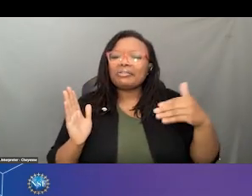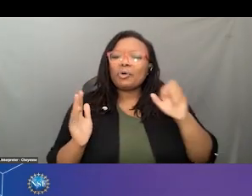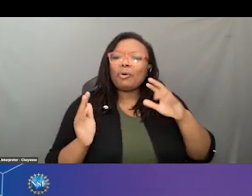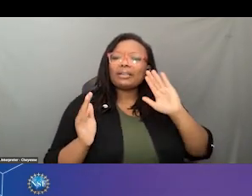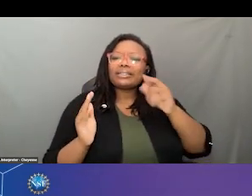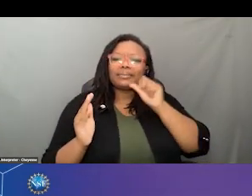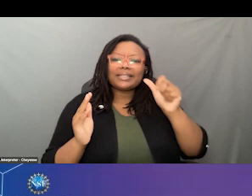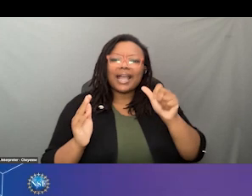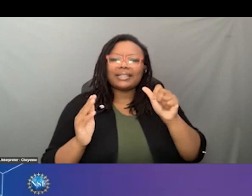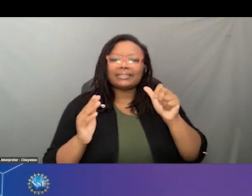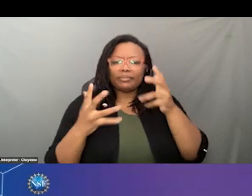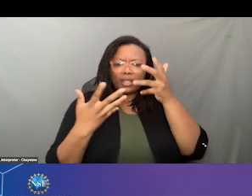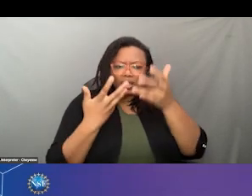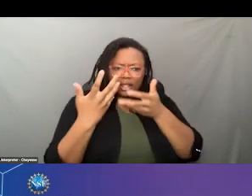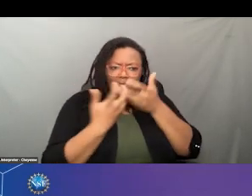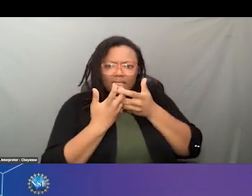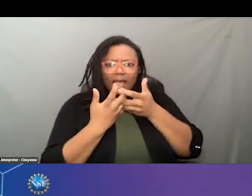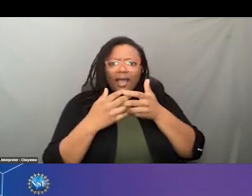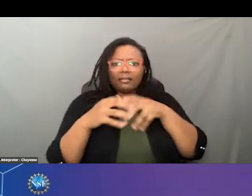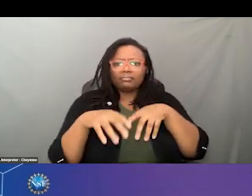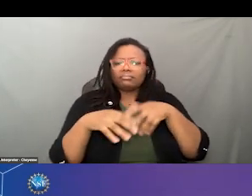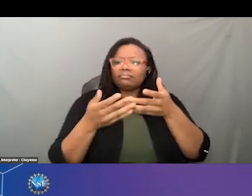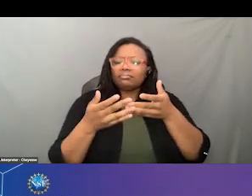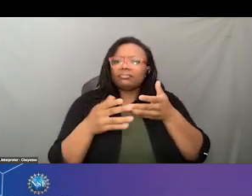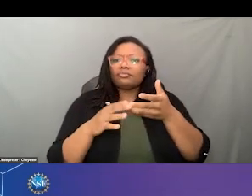or seem not to be very aligned with the time and persons most requested.